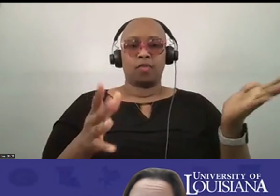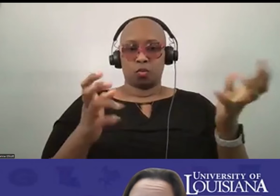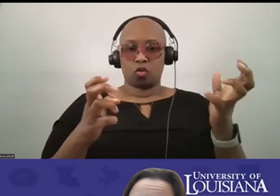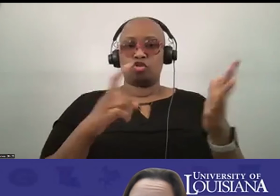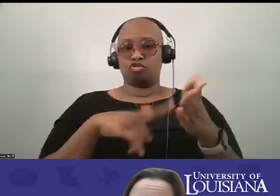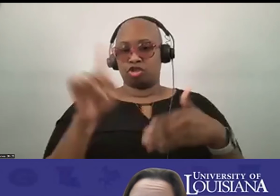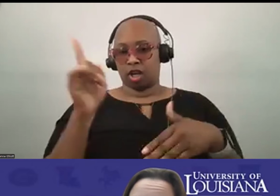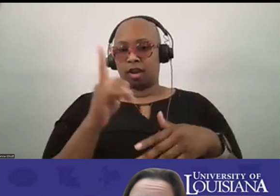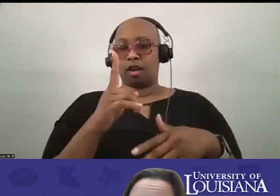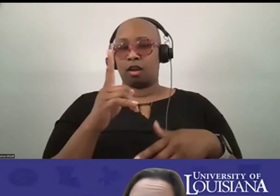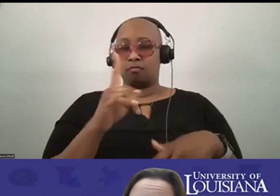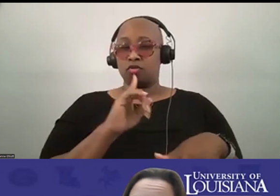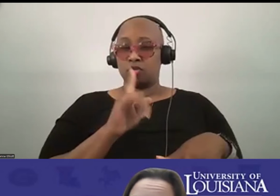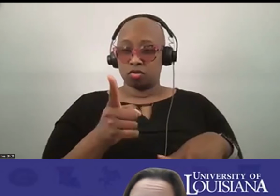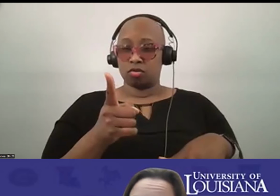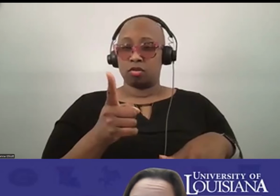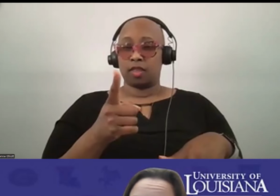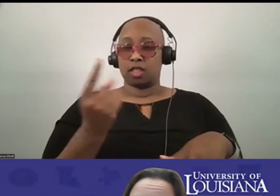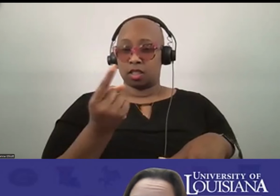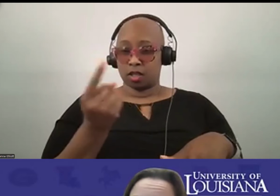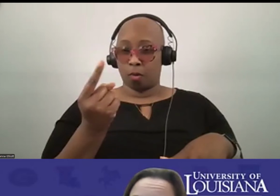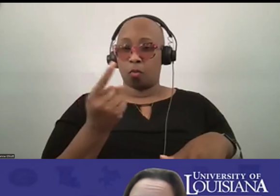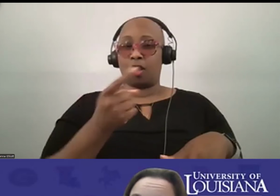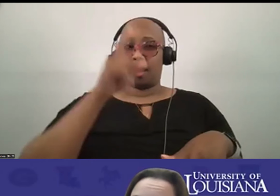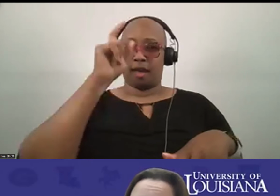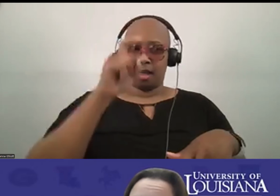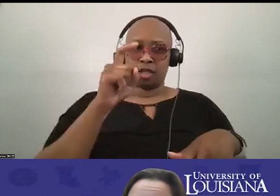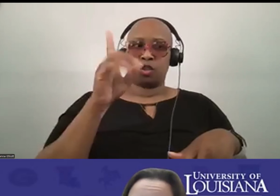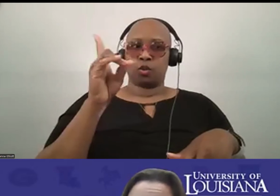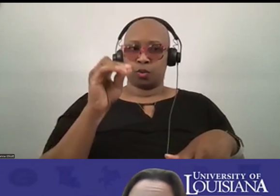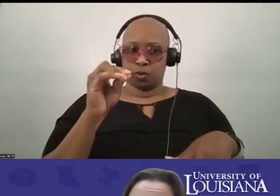there is somebody in a community who has had to do this and has come up with some good guidelines,